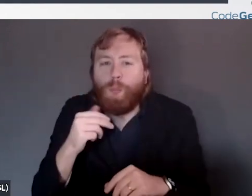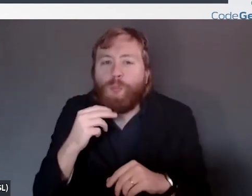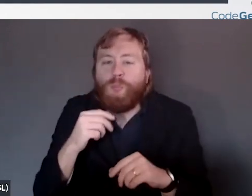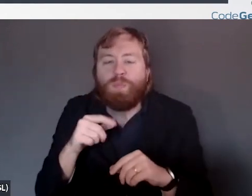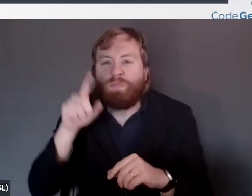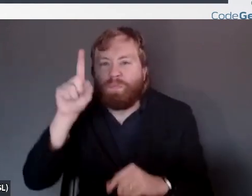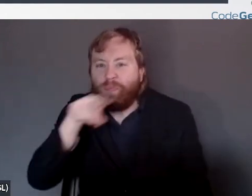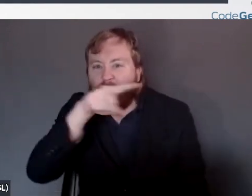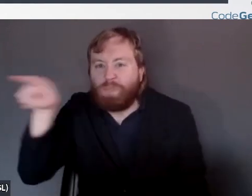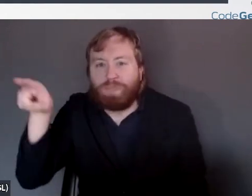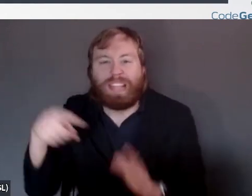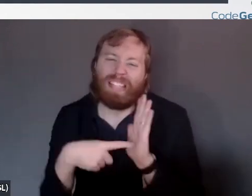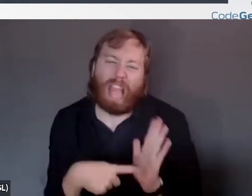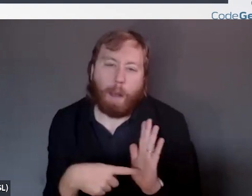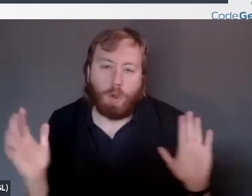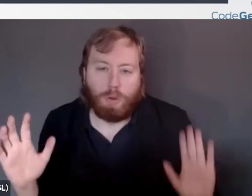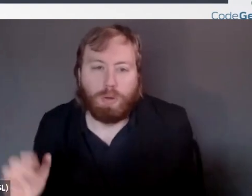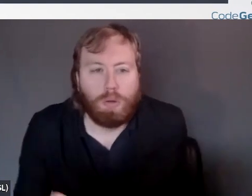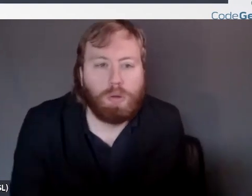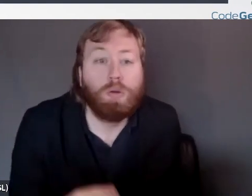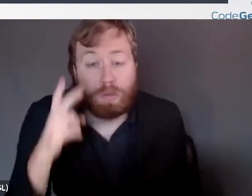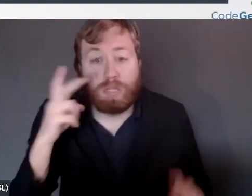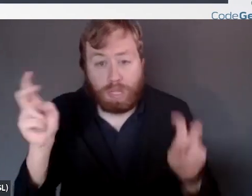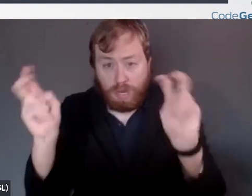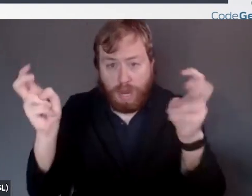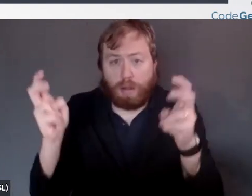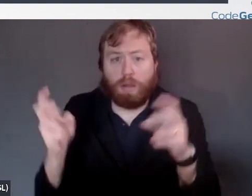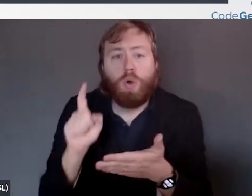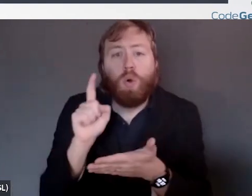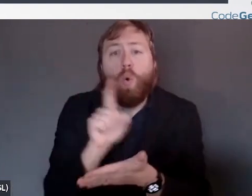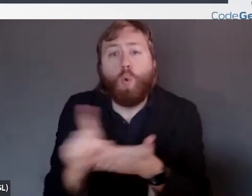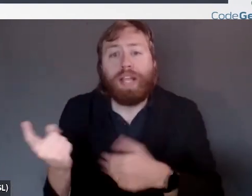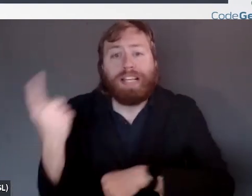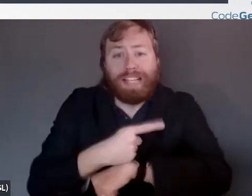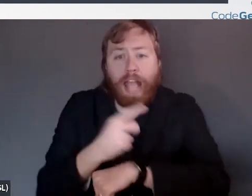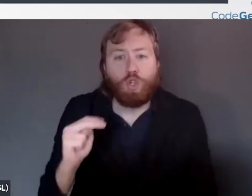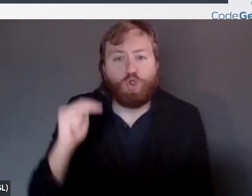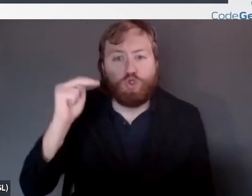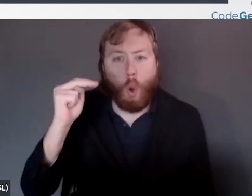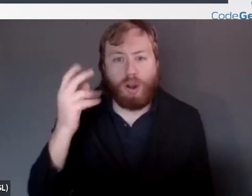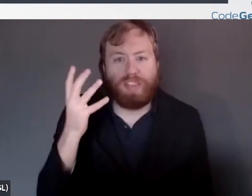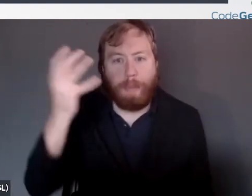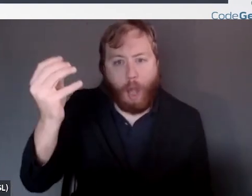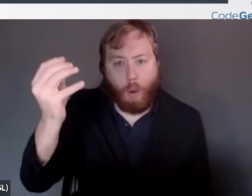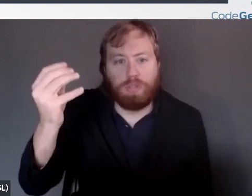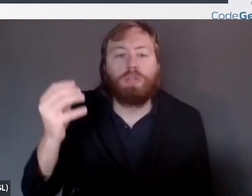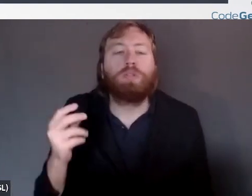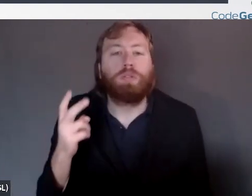It has the title at the top, Weekdays Northbound. It's two rows and two columns.